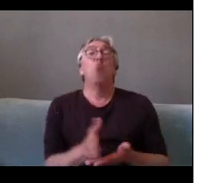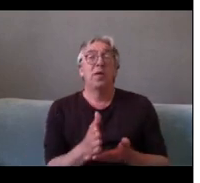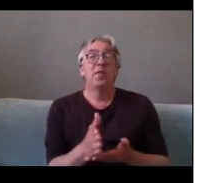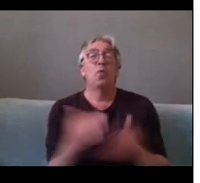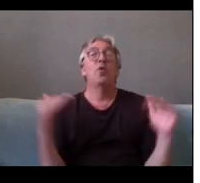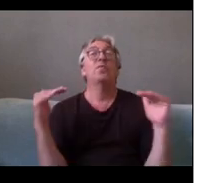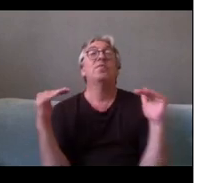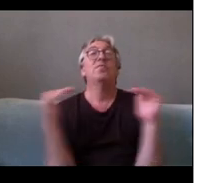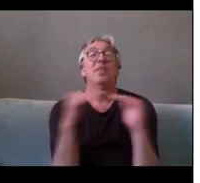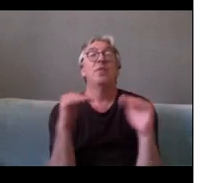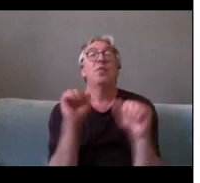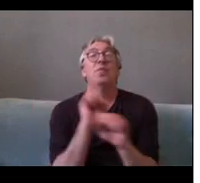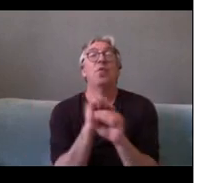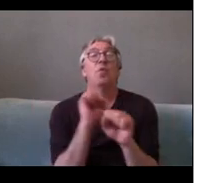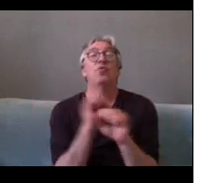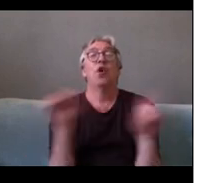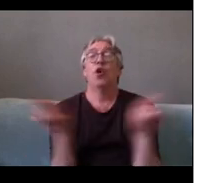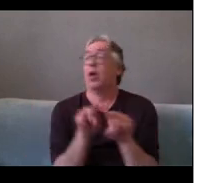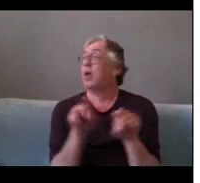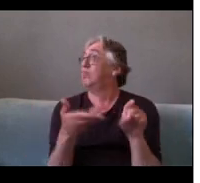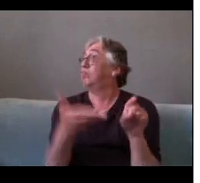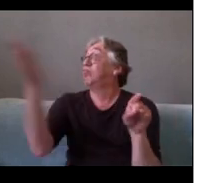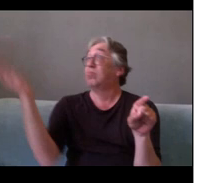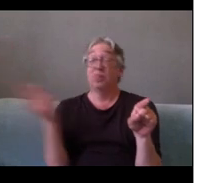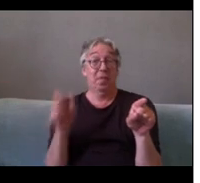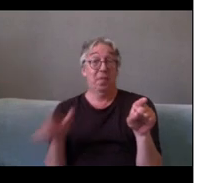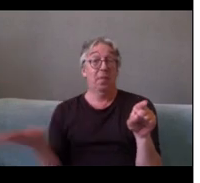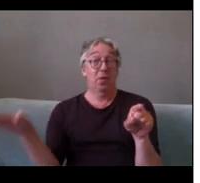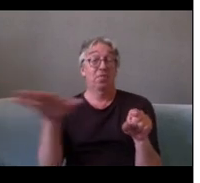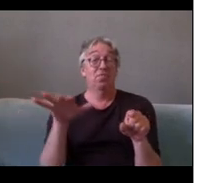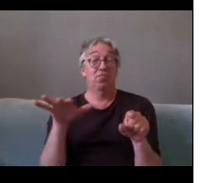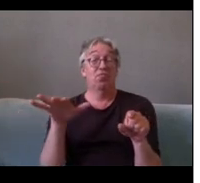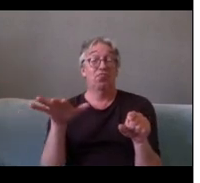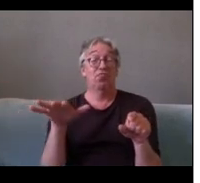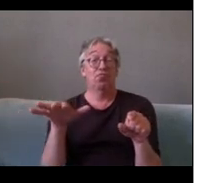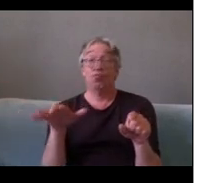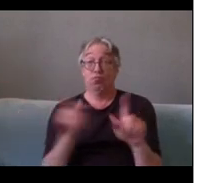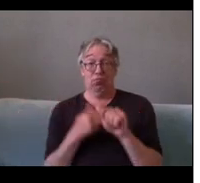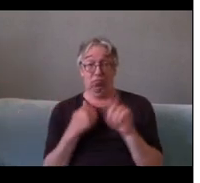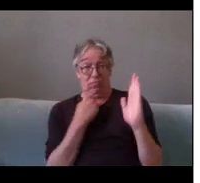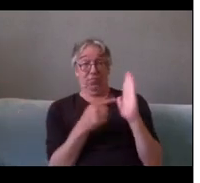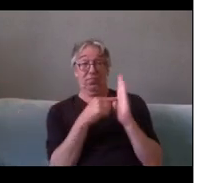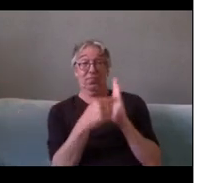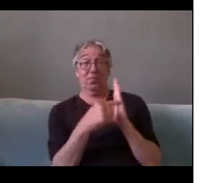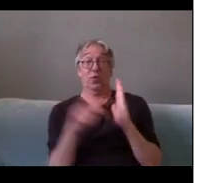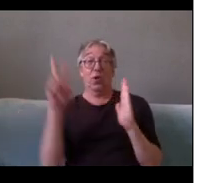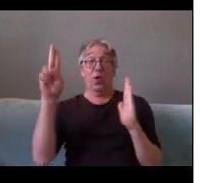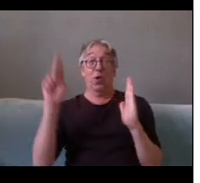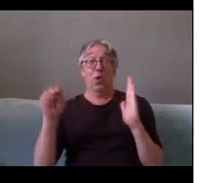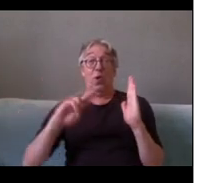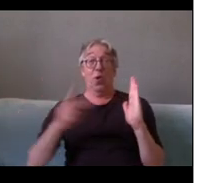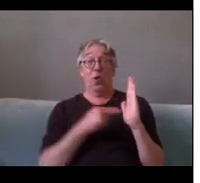on an equal basis with everyone else in society as stipulated in the CRPD. So I'll finish there.